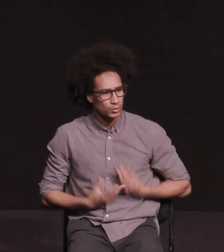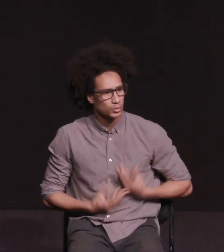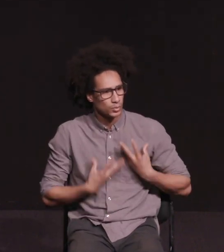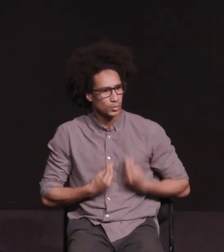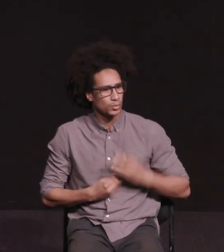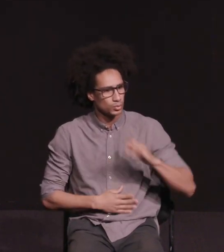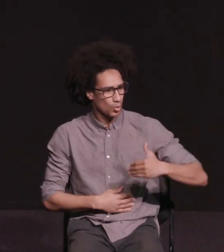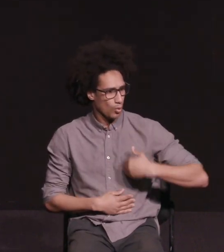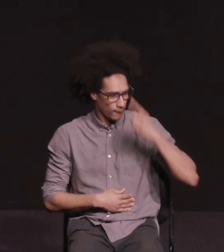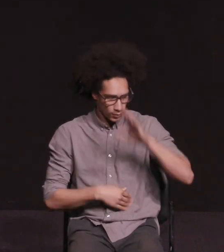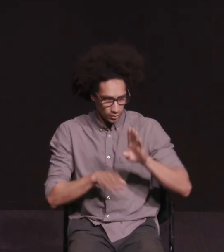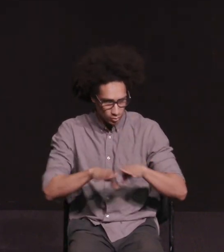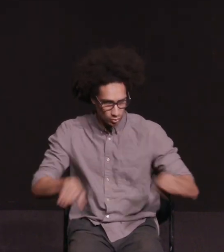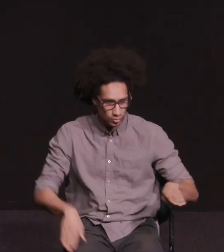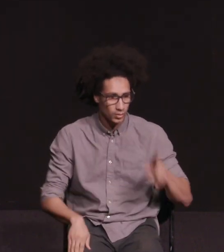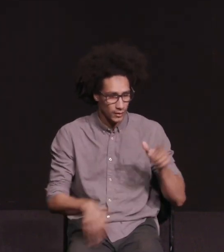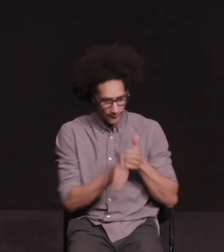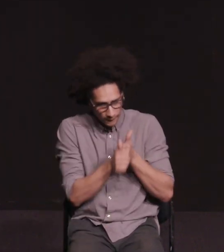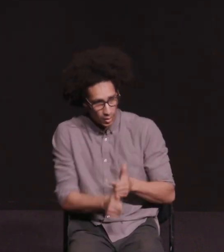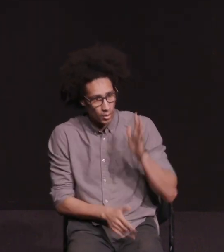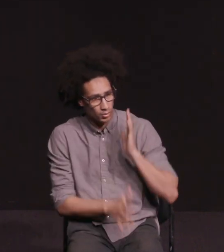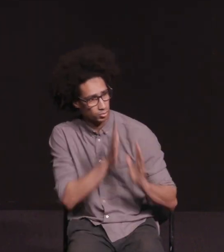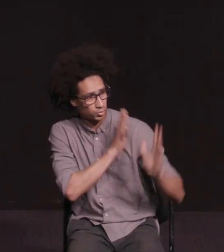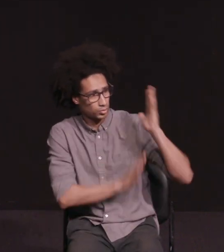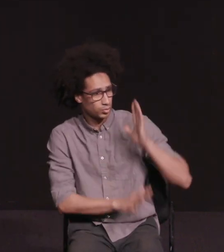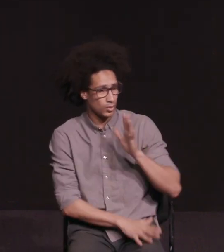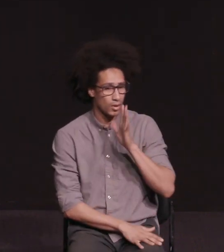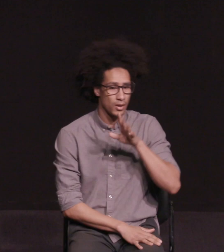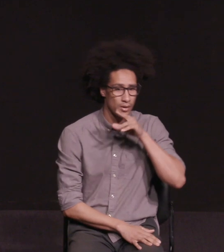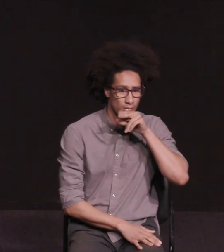In the tongues of their mothers, villages, and nations, they